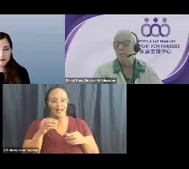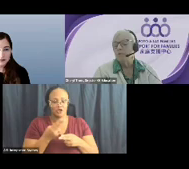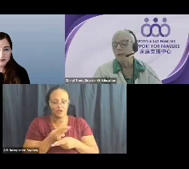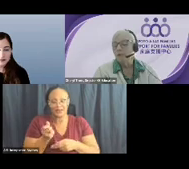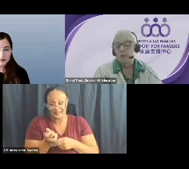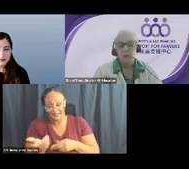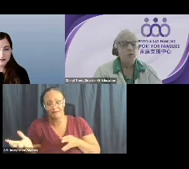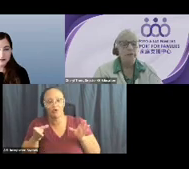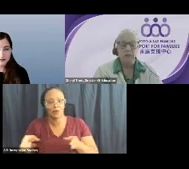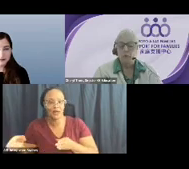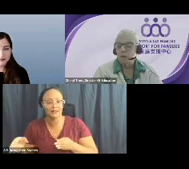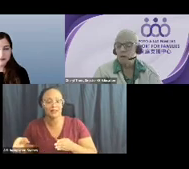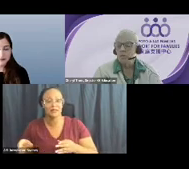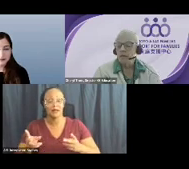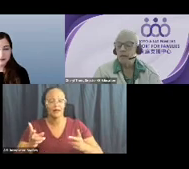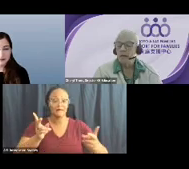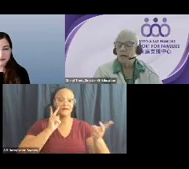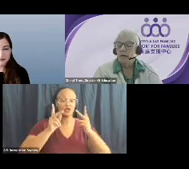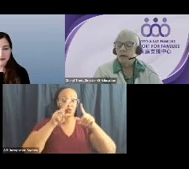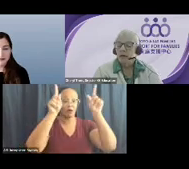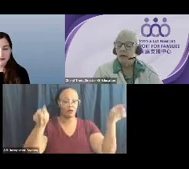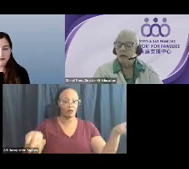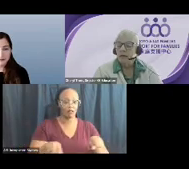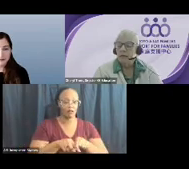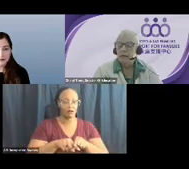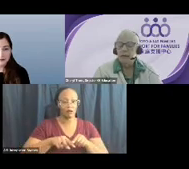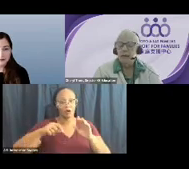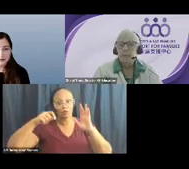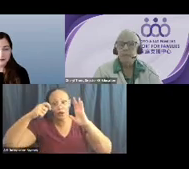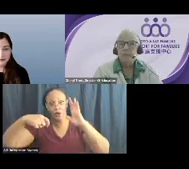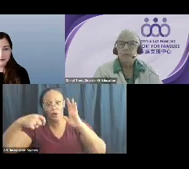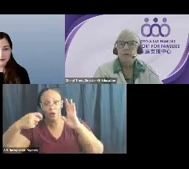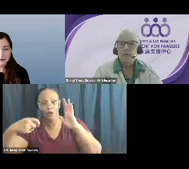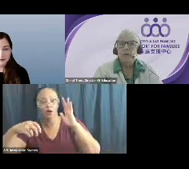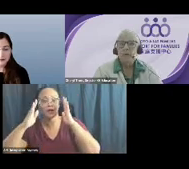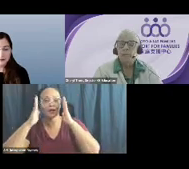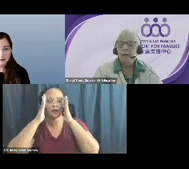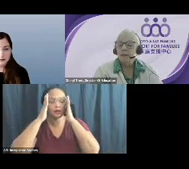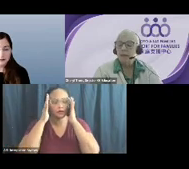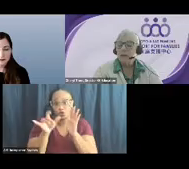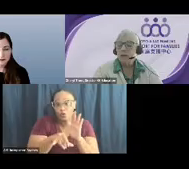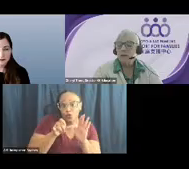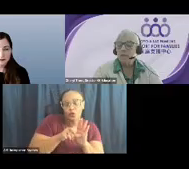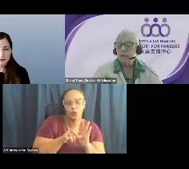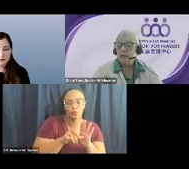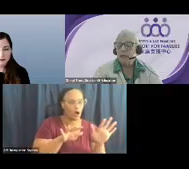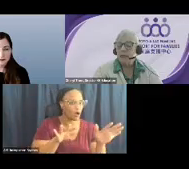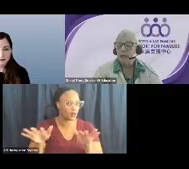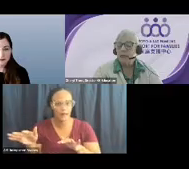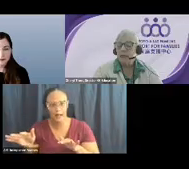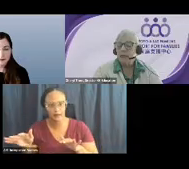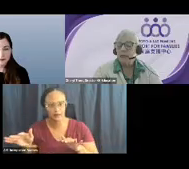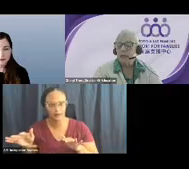recorded information, YouTube videos and all of that. I think the the biggest takeaway for me is